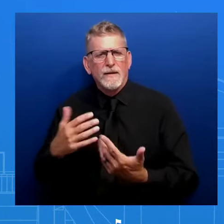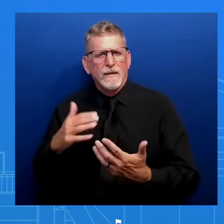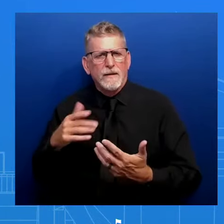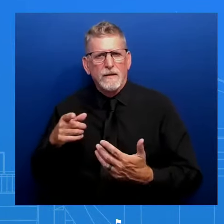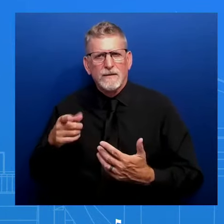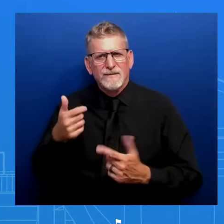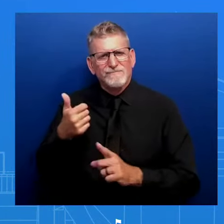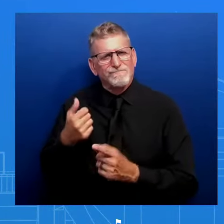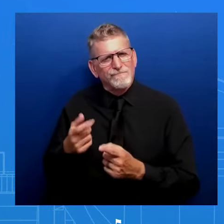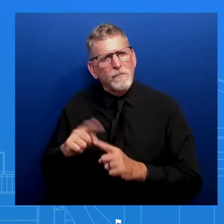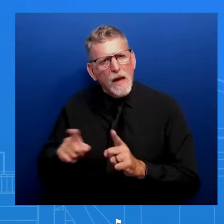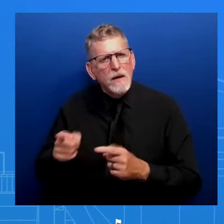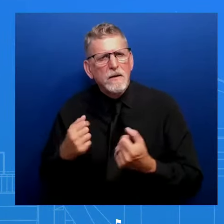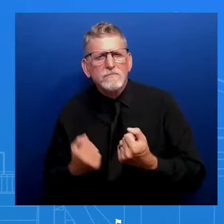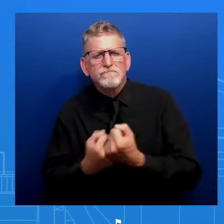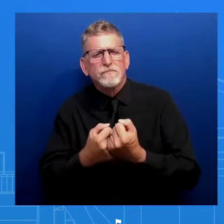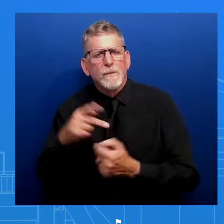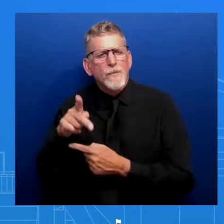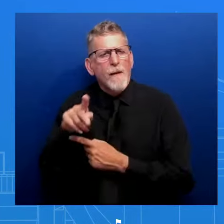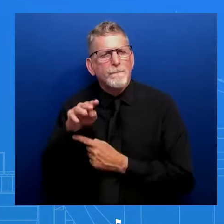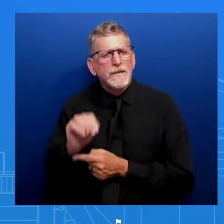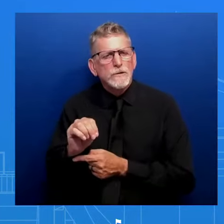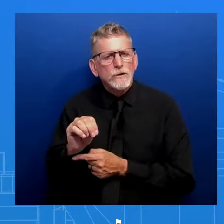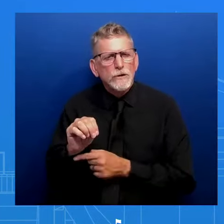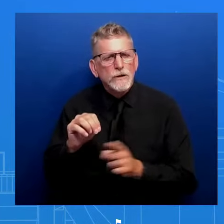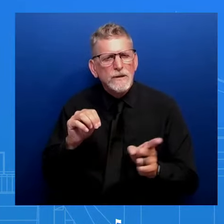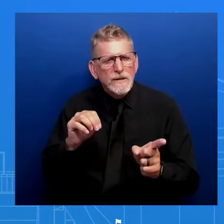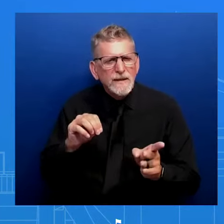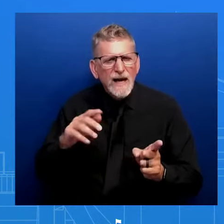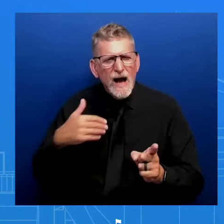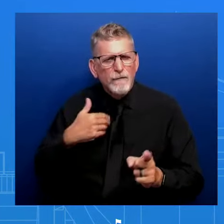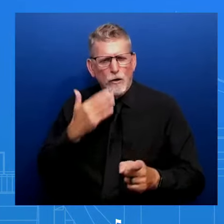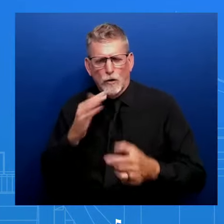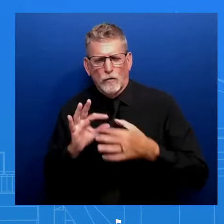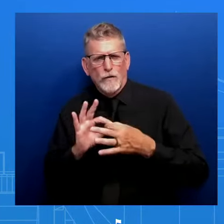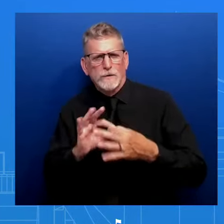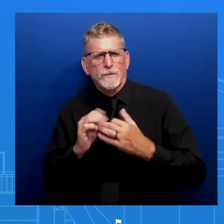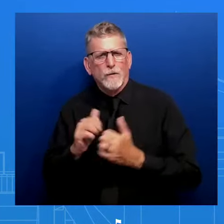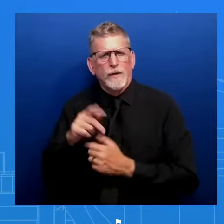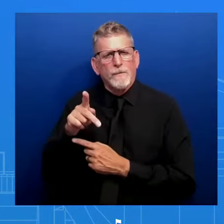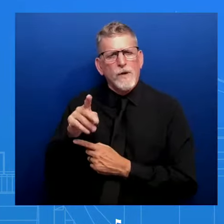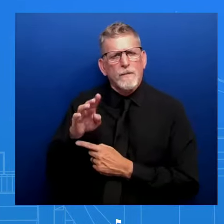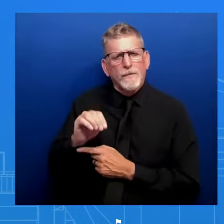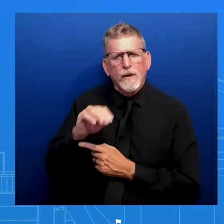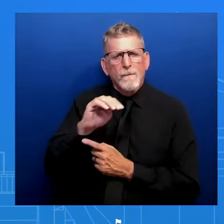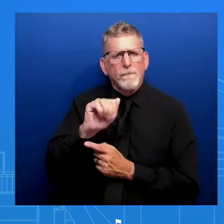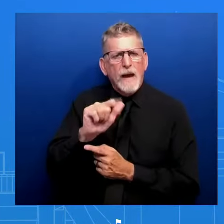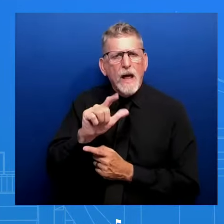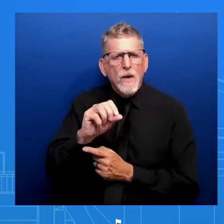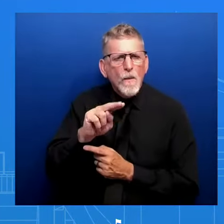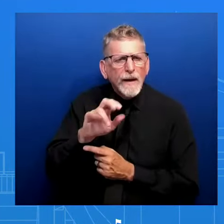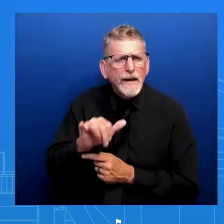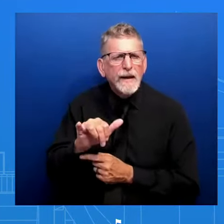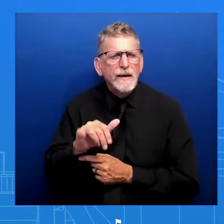and he has enjoyed working with her, as I detailed in the opening comments, across a range of issues and in a range of venues.